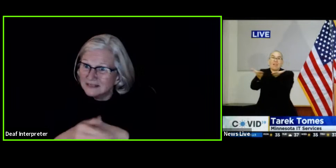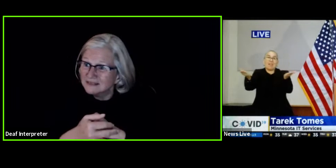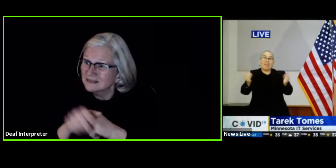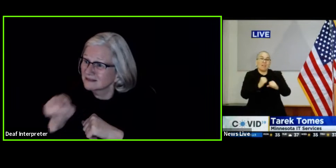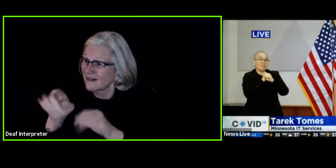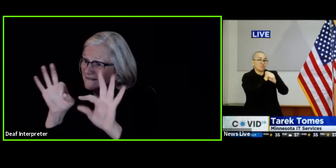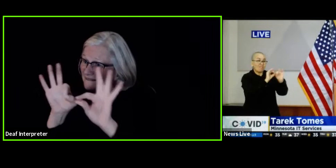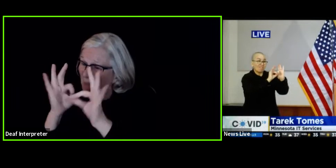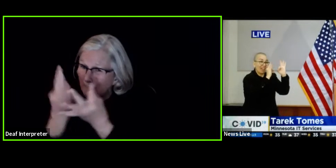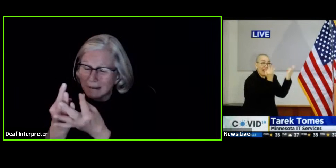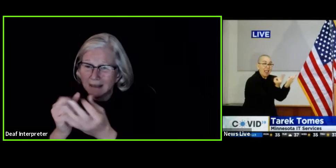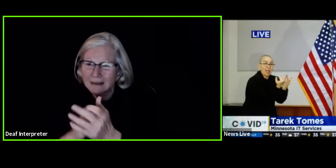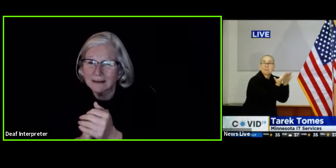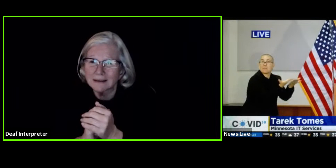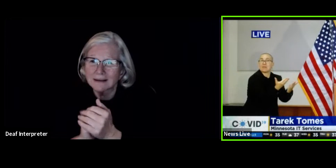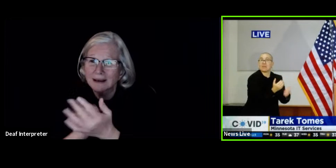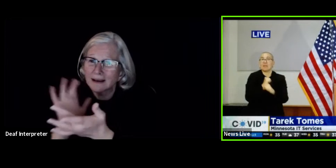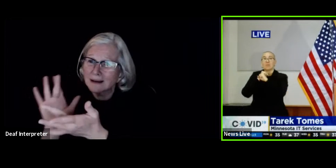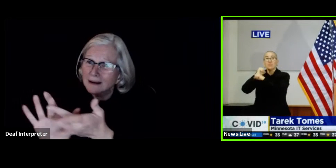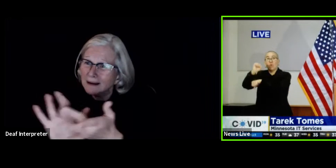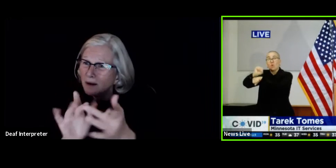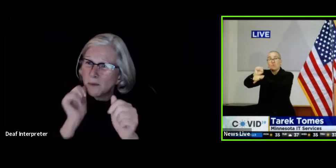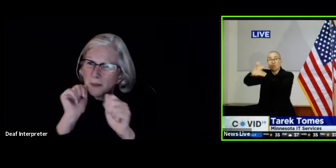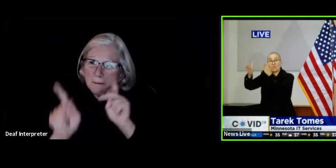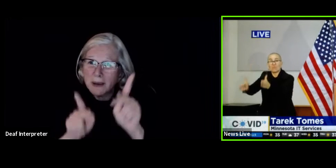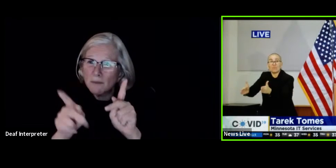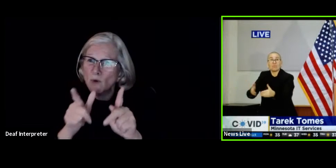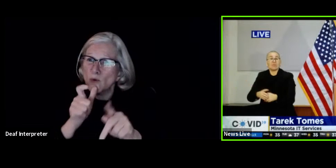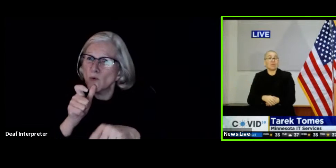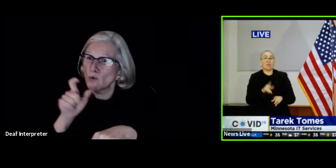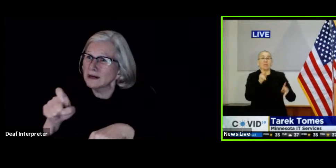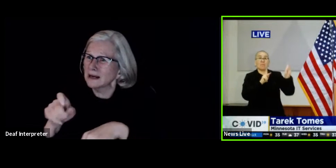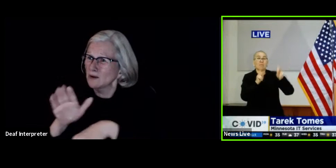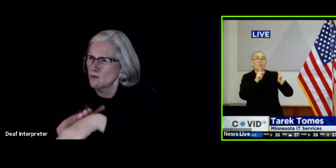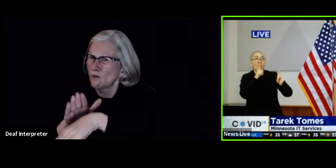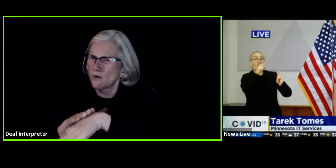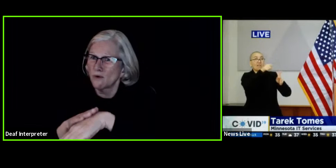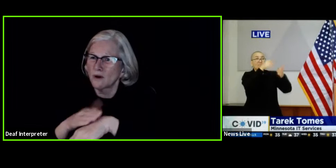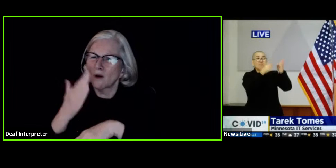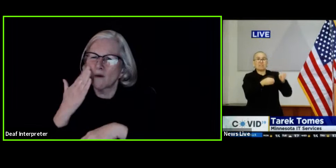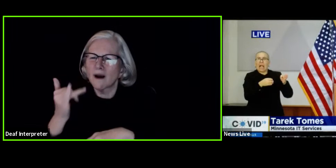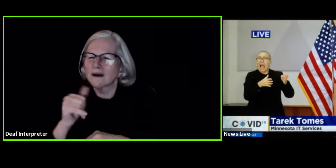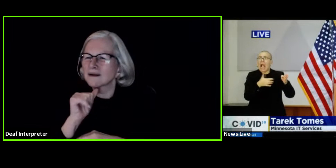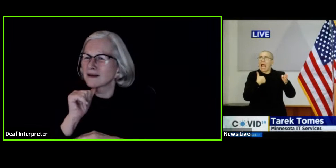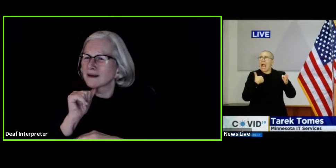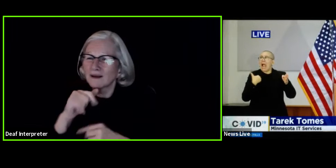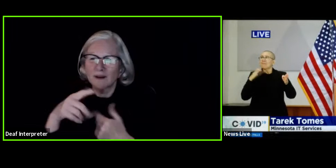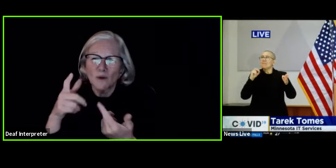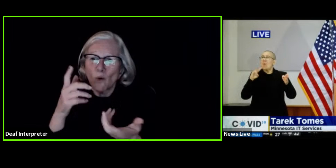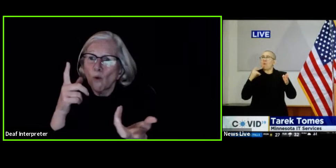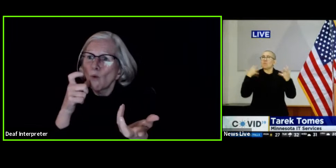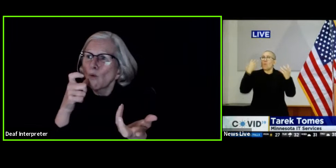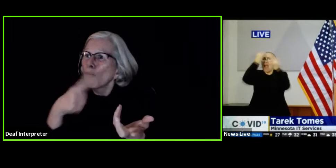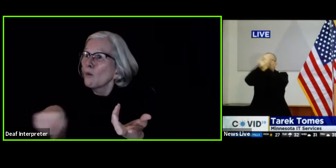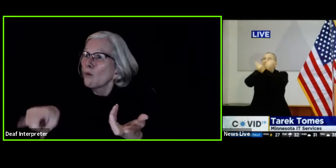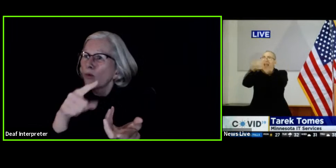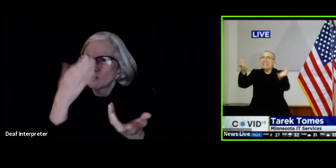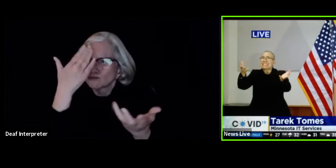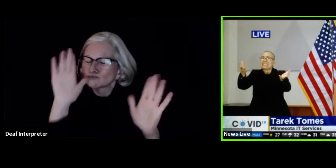WHEN REACHING OUT TO PEOPLE THAT MAY NEED TO BE WARNED IS IMPOSSIBLE BECAUSE YOU SIMPLY DON'T KNOW WHO THEY ARE. AND SO ABSOLUTELY, I DON'T THINK IT'S TOO